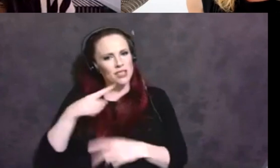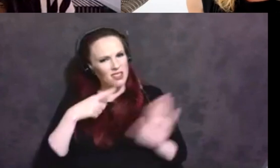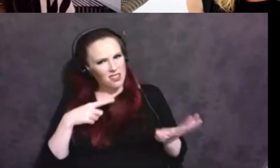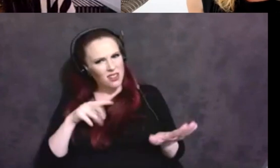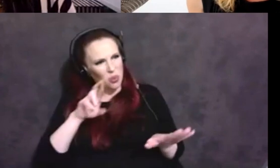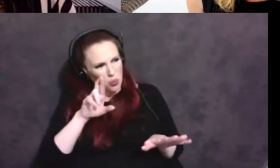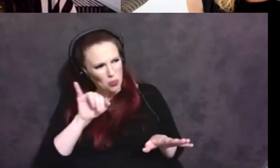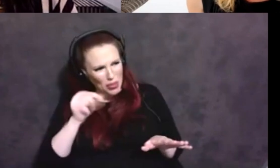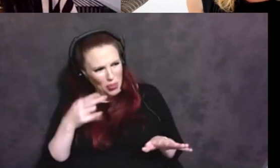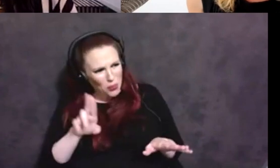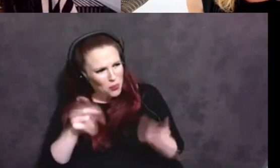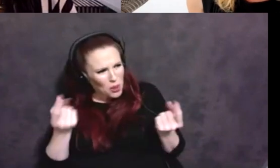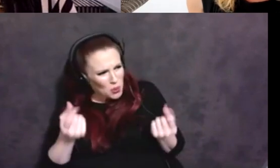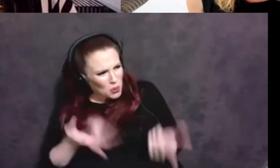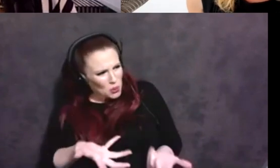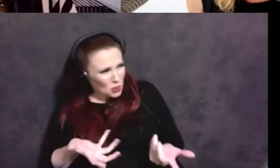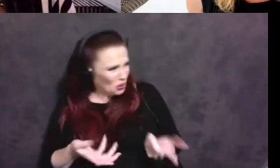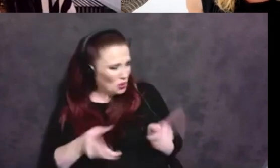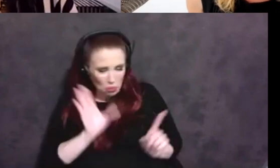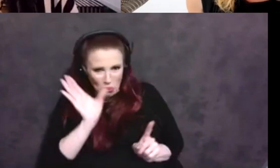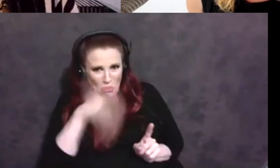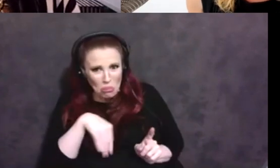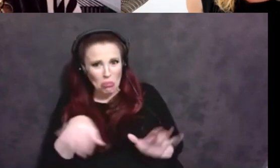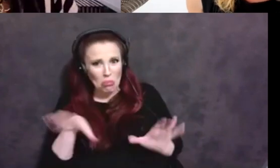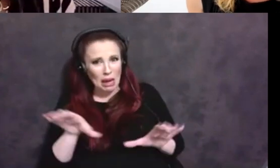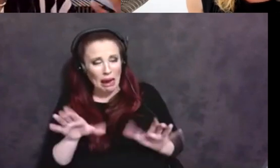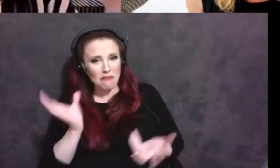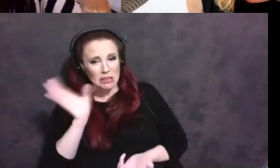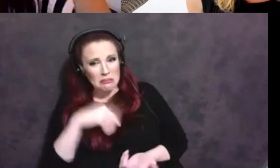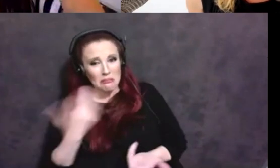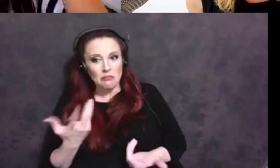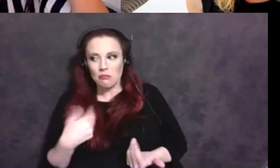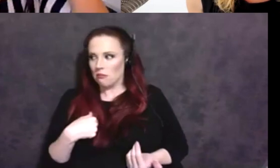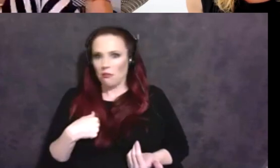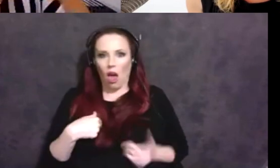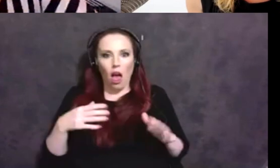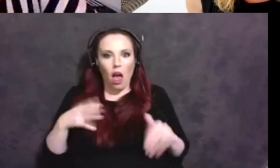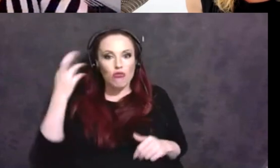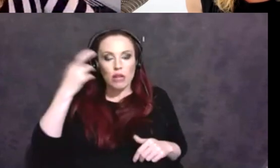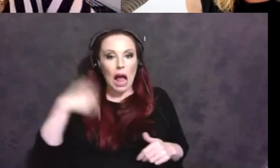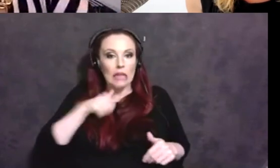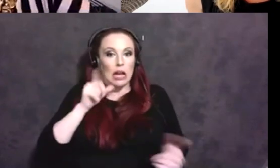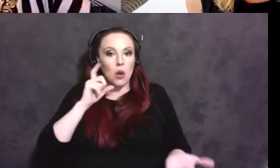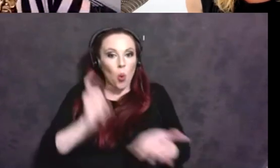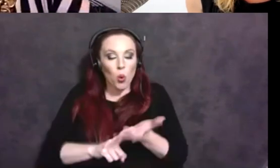this bob and weave thing or going like this. I was literally startled. My partner said